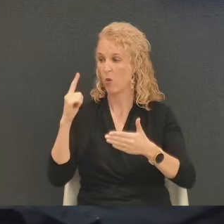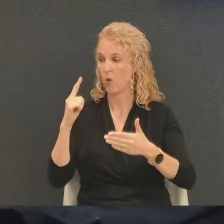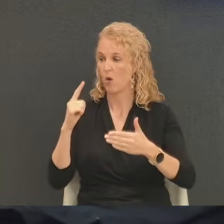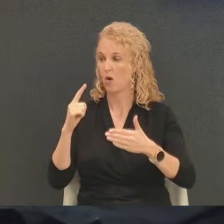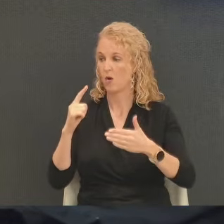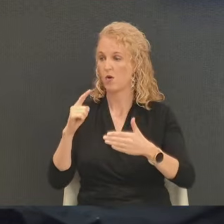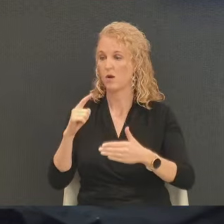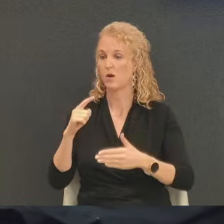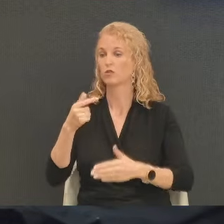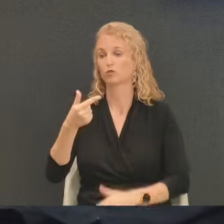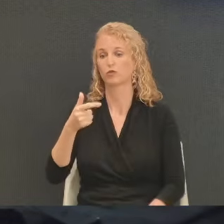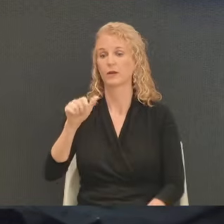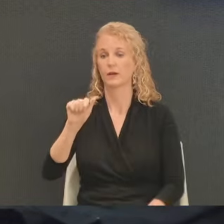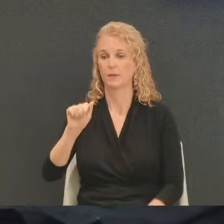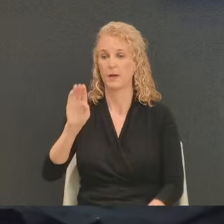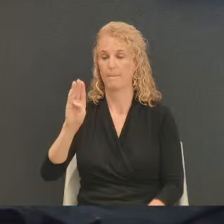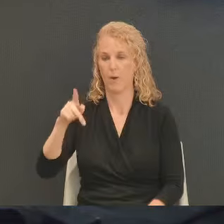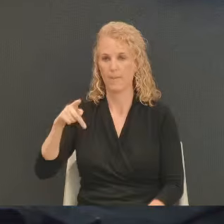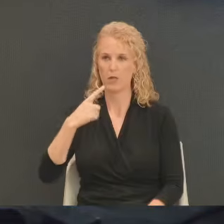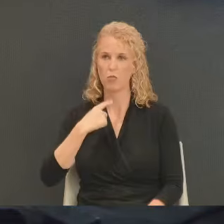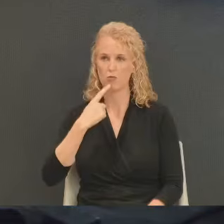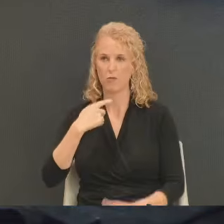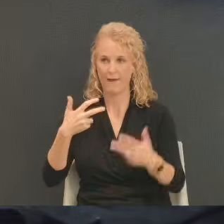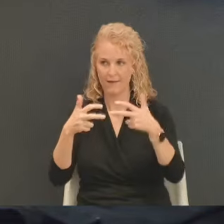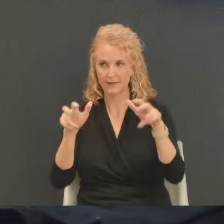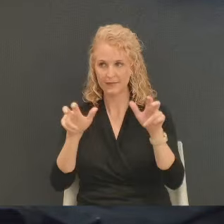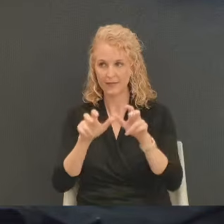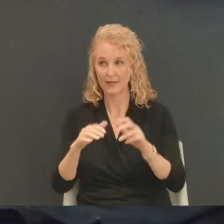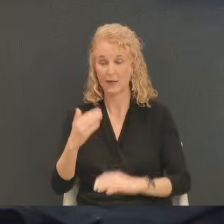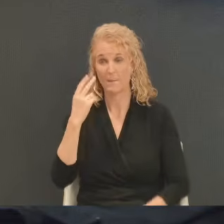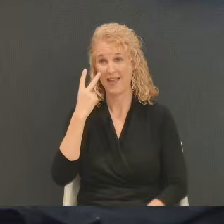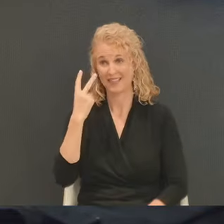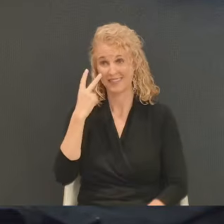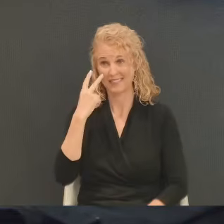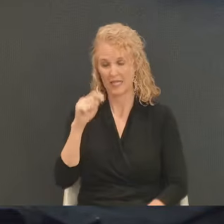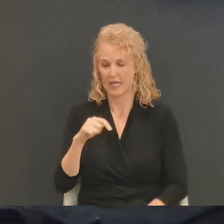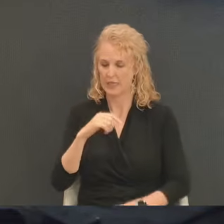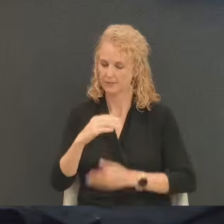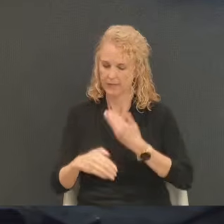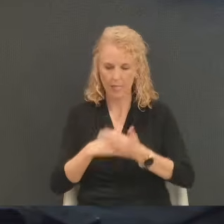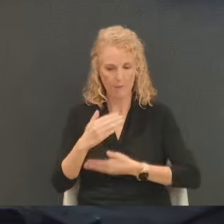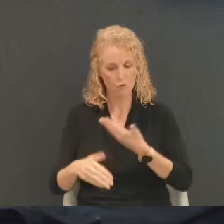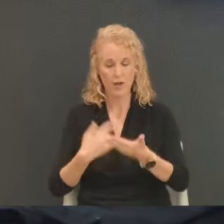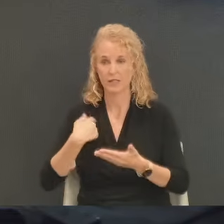American Ballpark. Um, I recognize that this is part of a process that we are embarking on here.